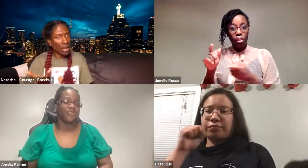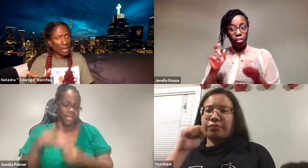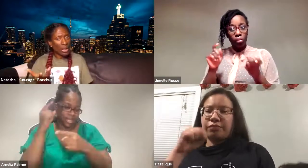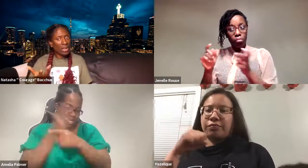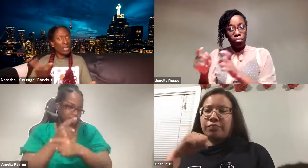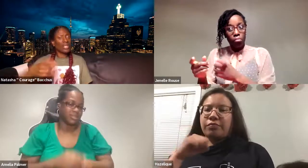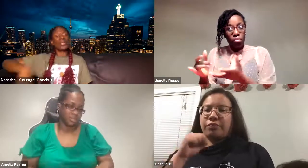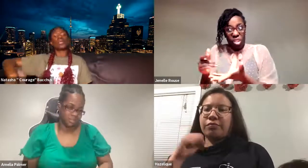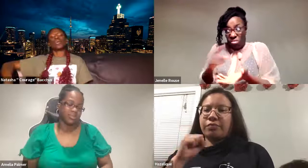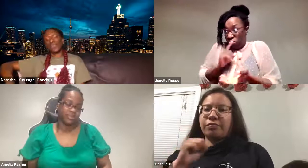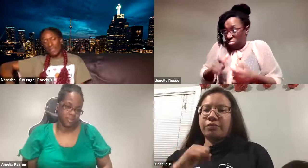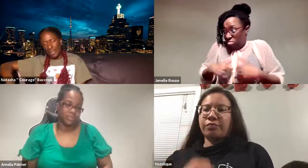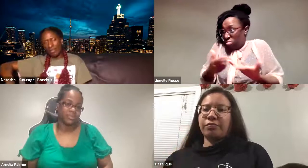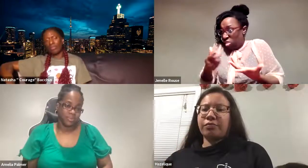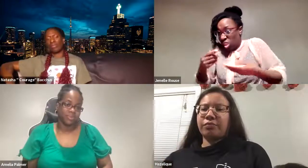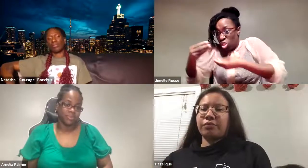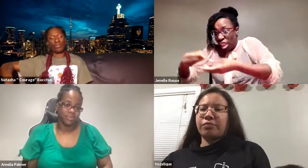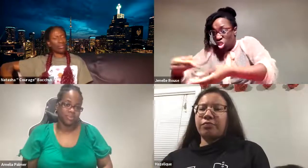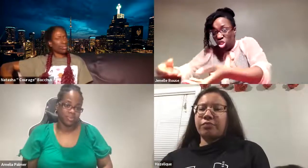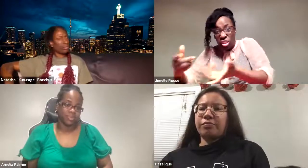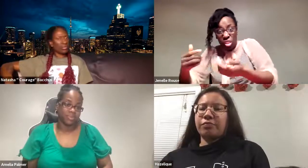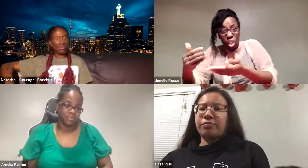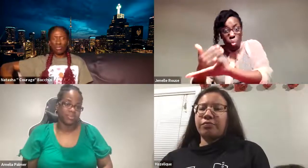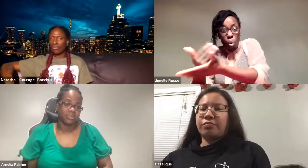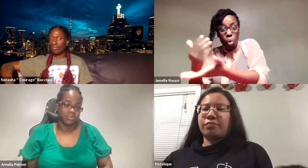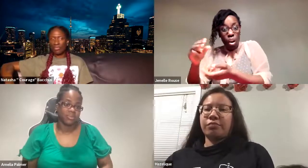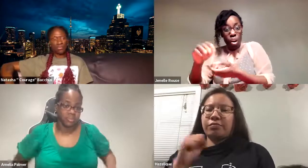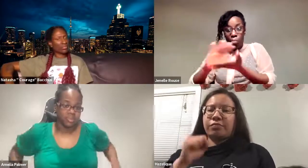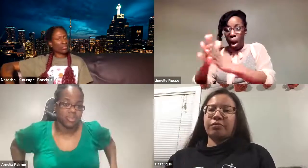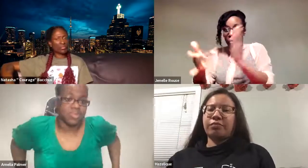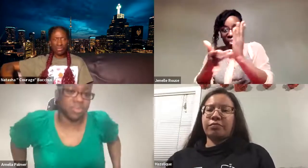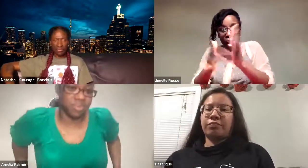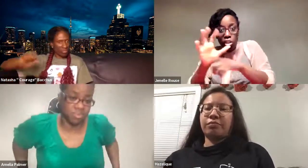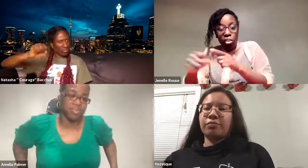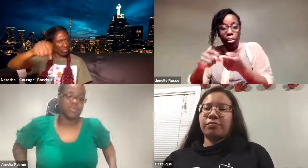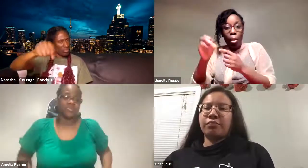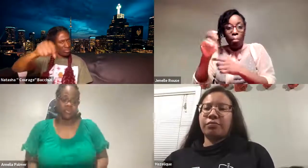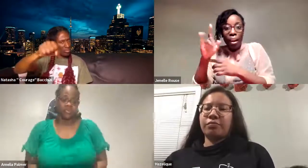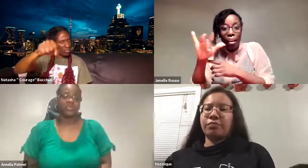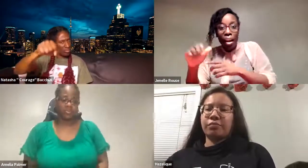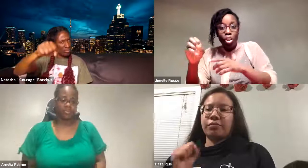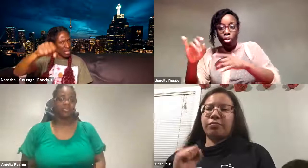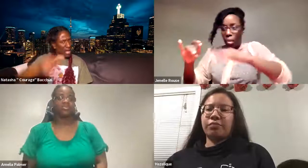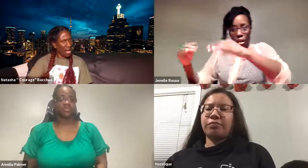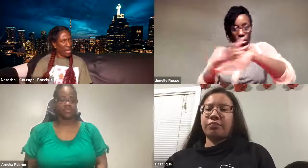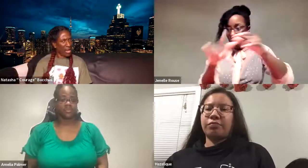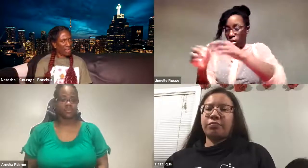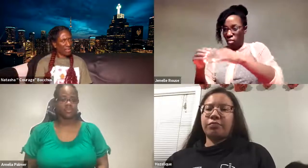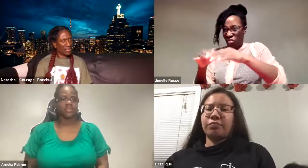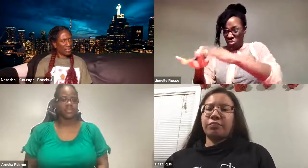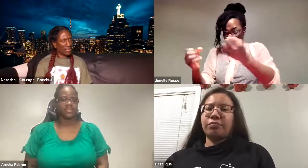and language has evolved. each generation has a new type of asl that they're using,